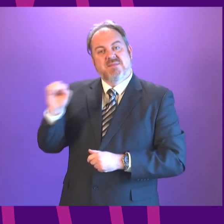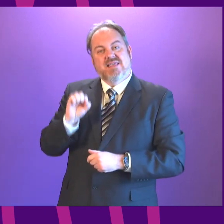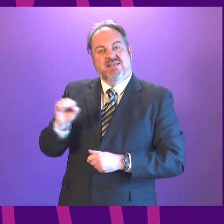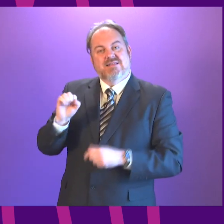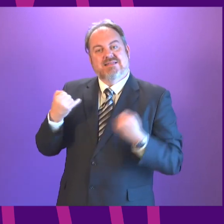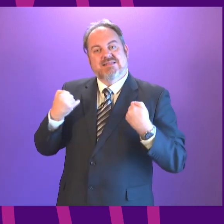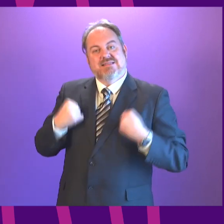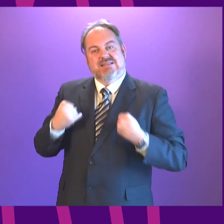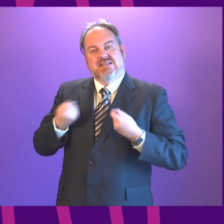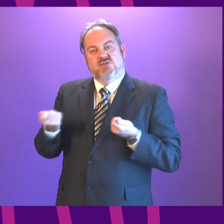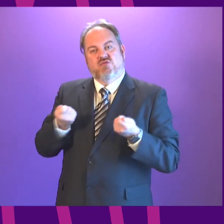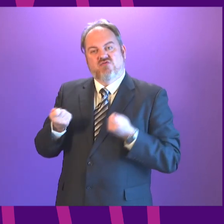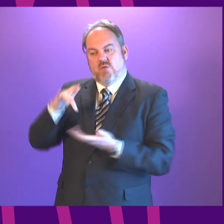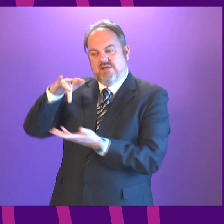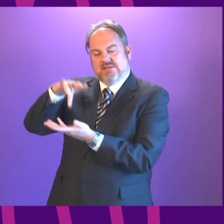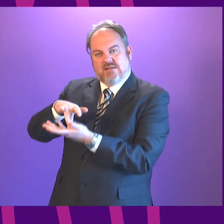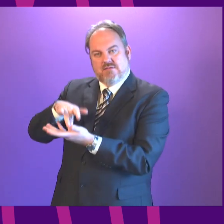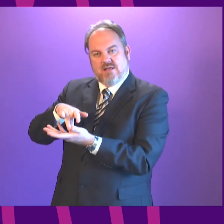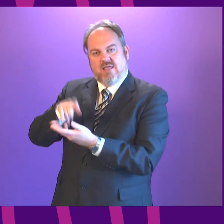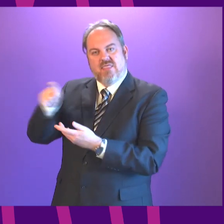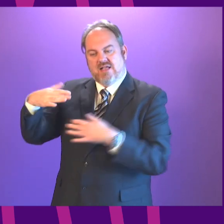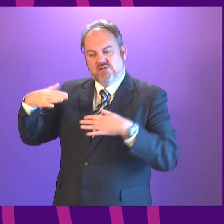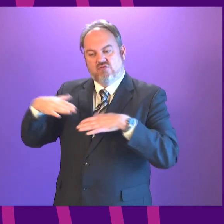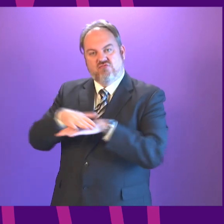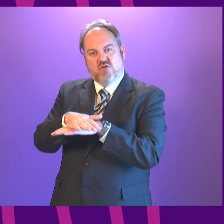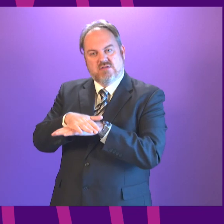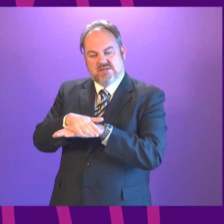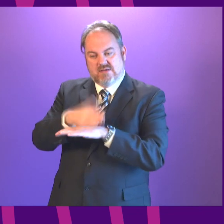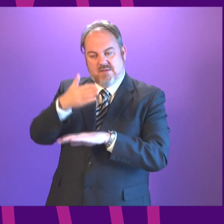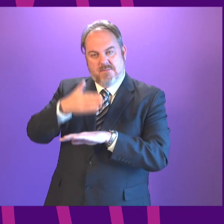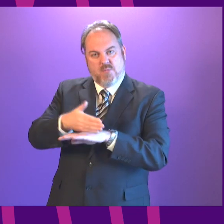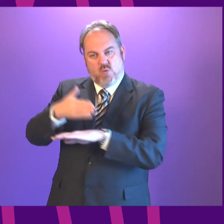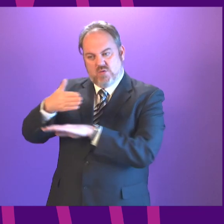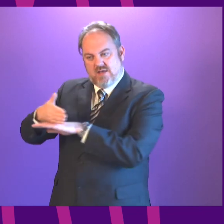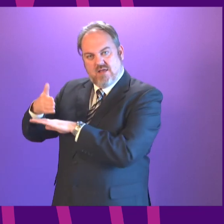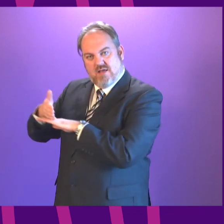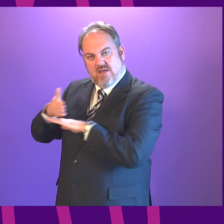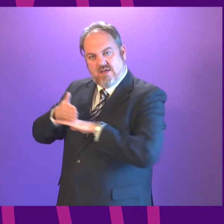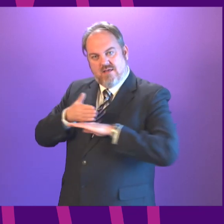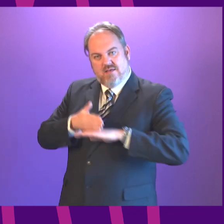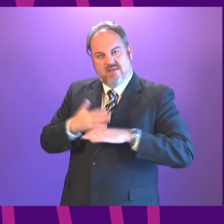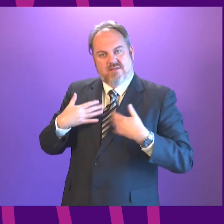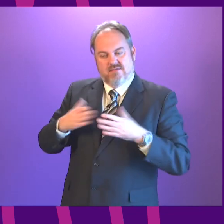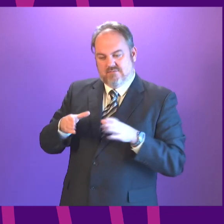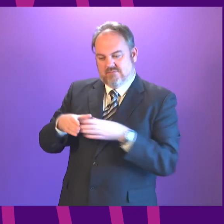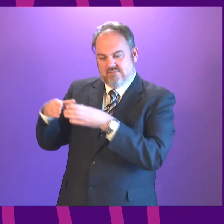is an important network of cross-border health expertise. It is also a source of valuable